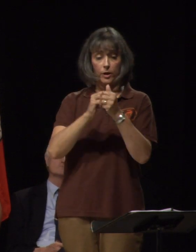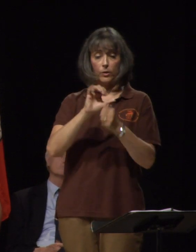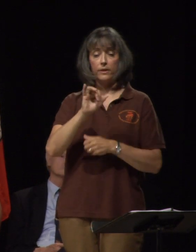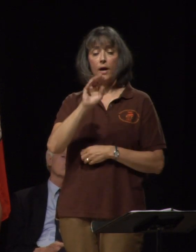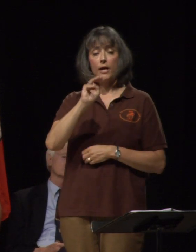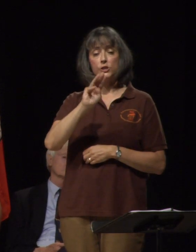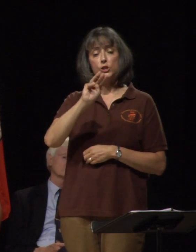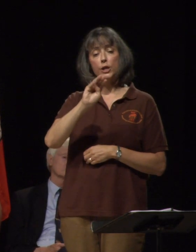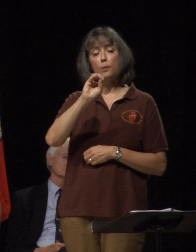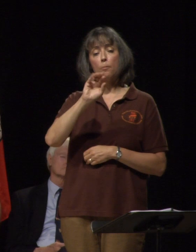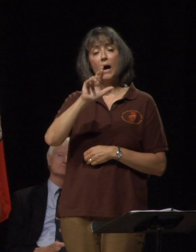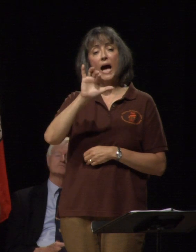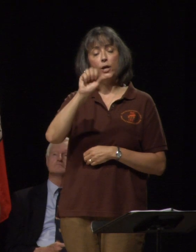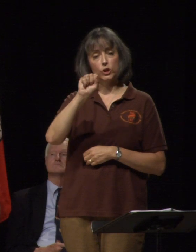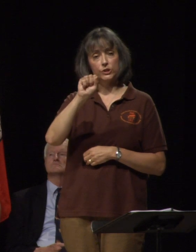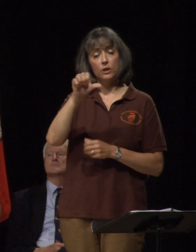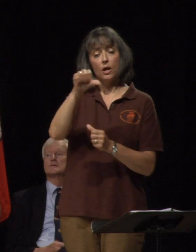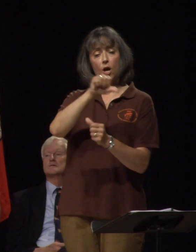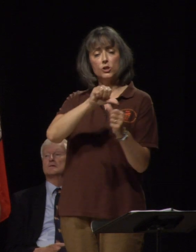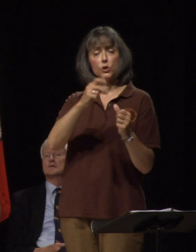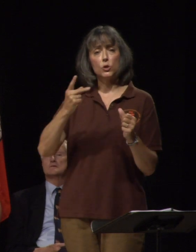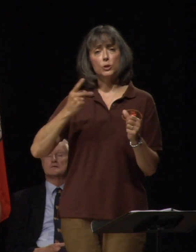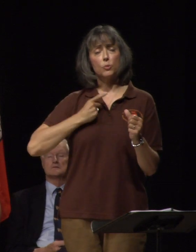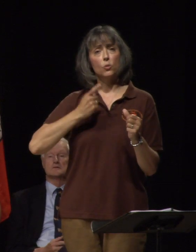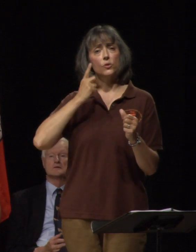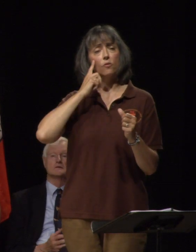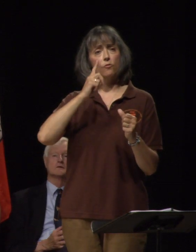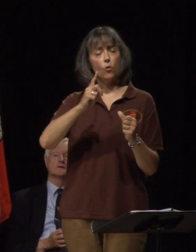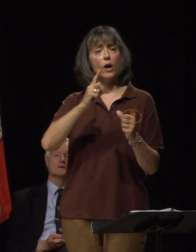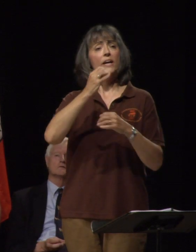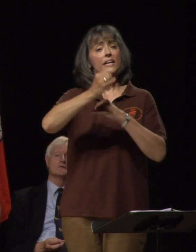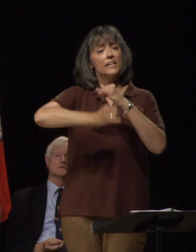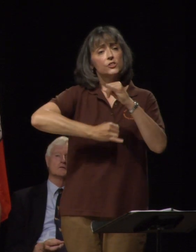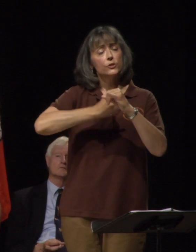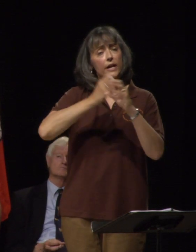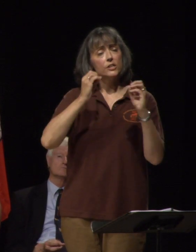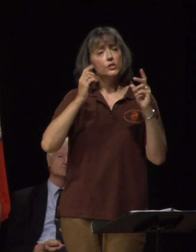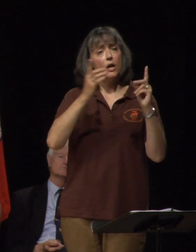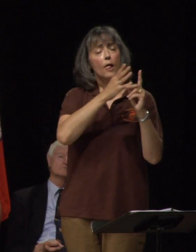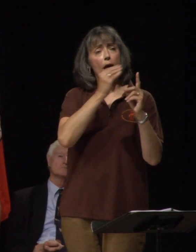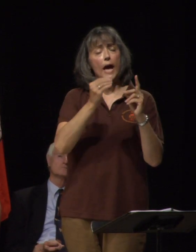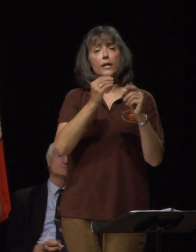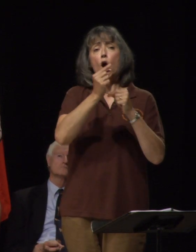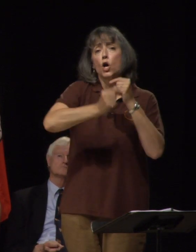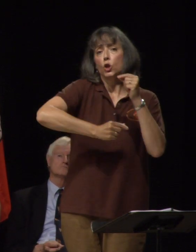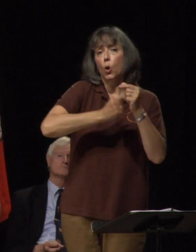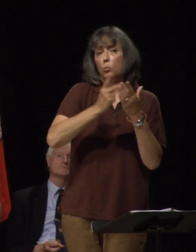MEYERS, THE ASSOCIATE PROVOST FOR INTERNATIONAL EDUCATION AND GLOBAL PROGRAMS, TO OFFER INCLUSIVE GRANTS